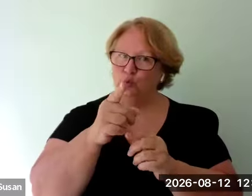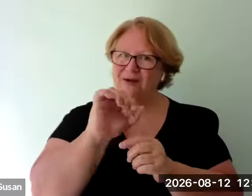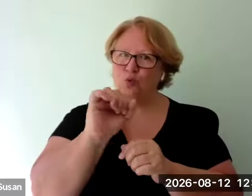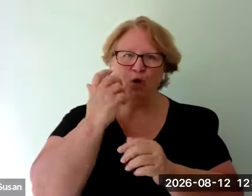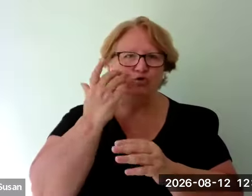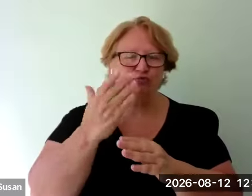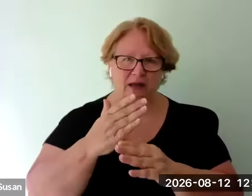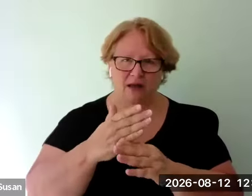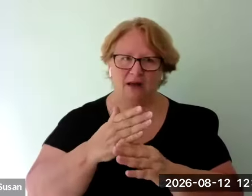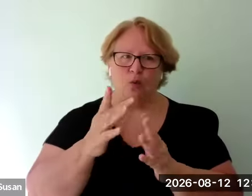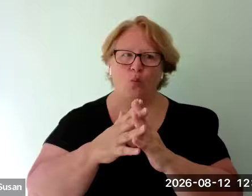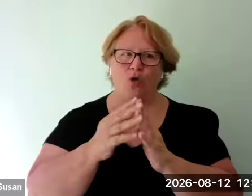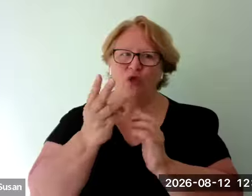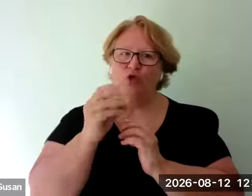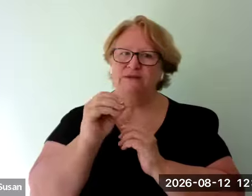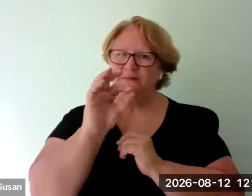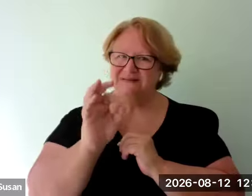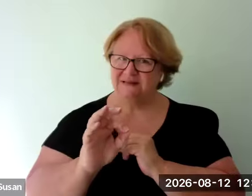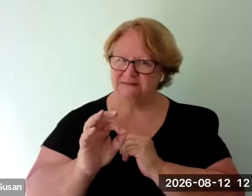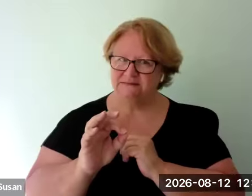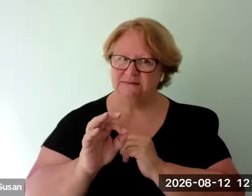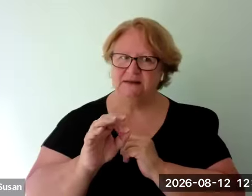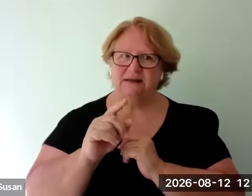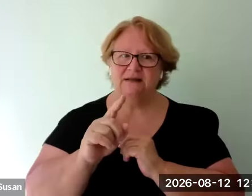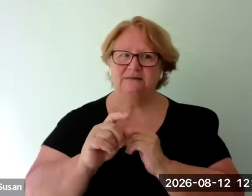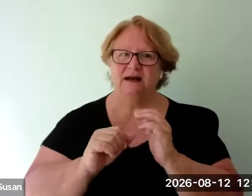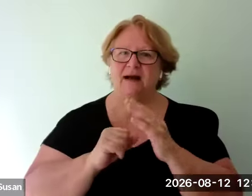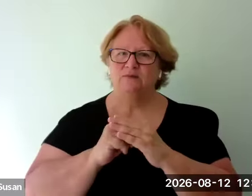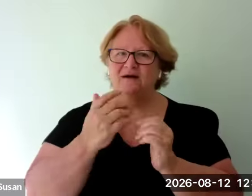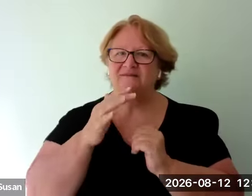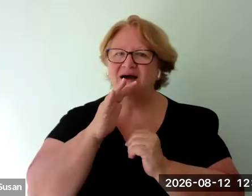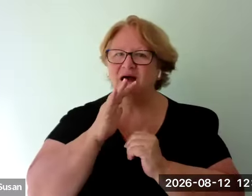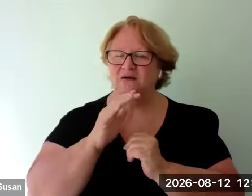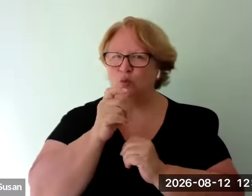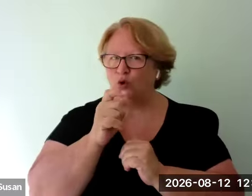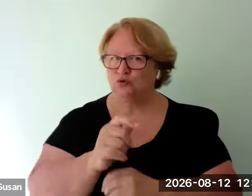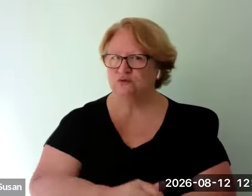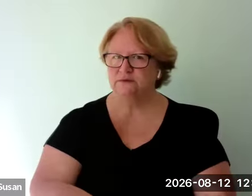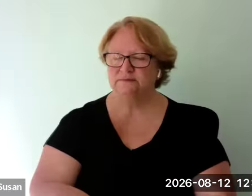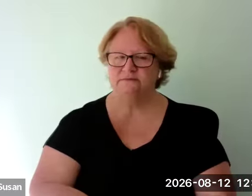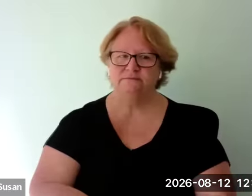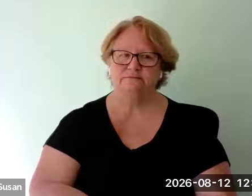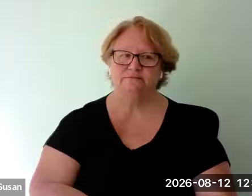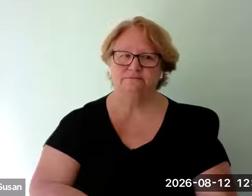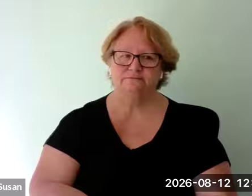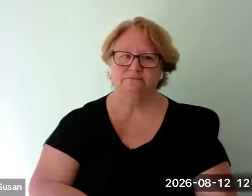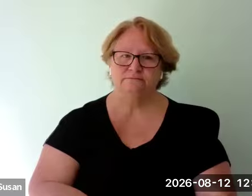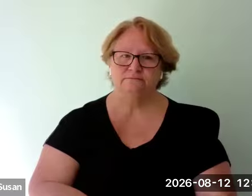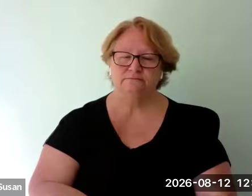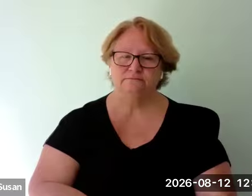So moving now to criterion 2. So criterion 2 is the potential impact of the program on you and your career